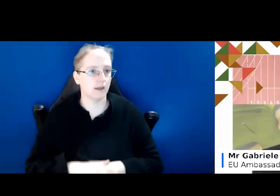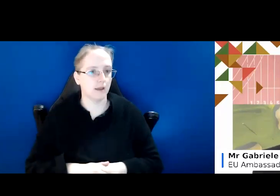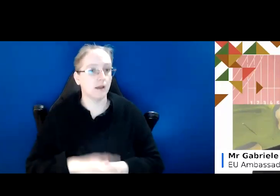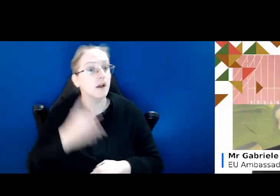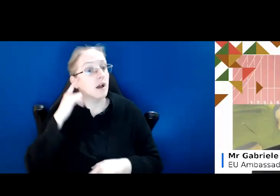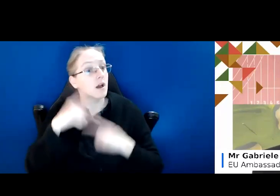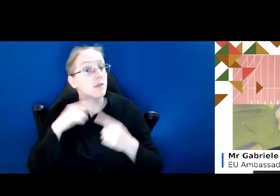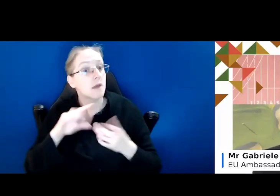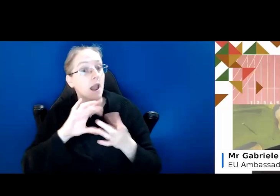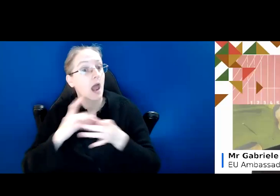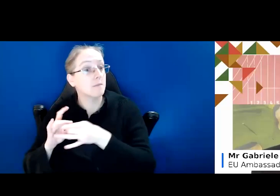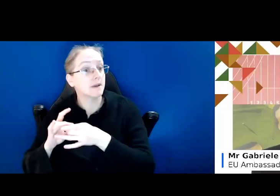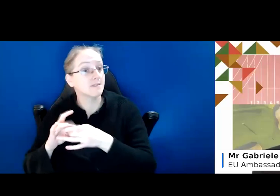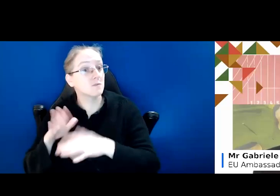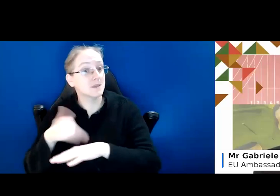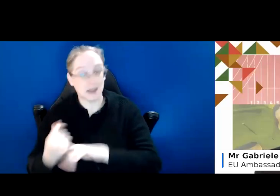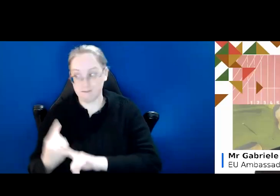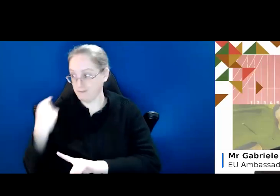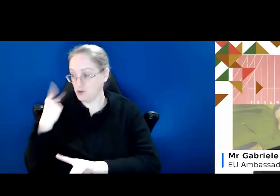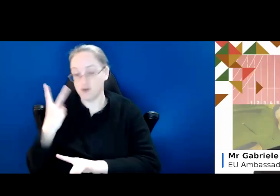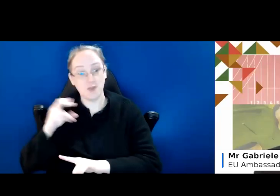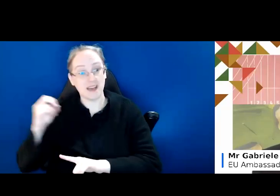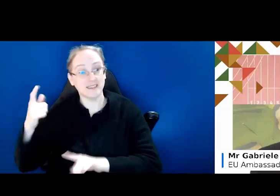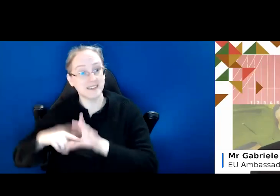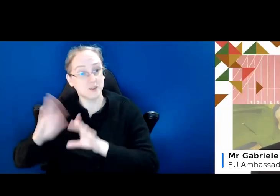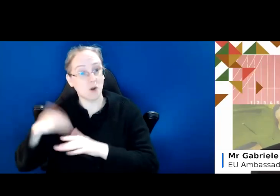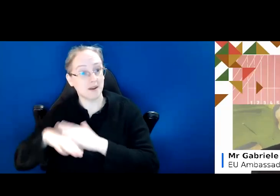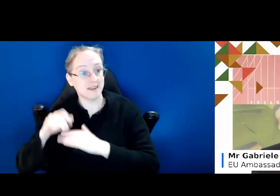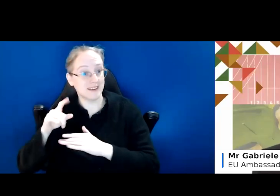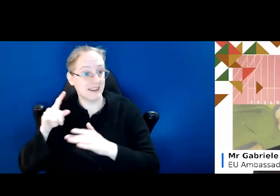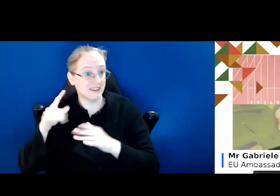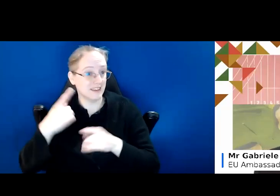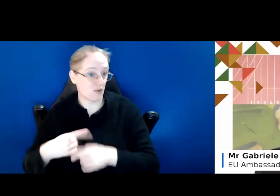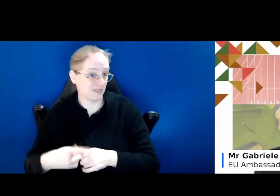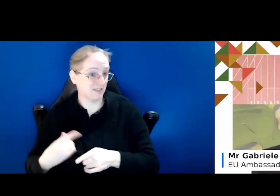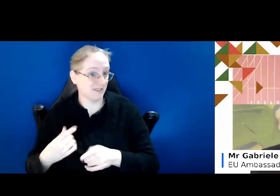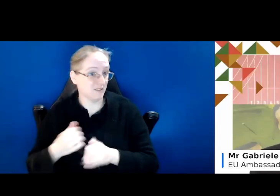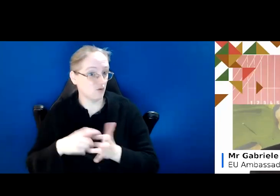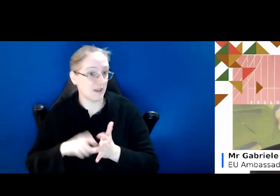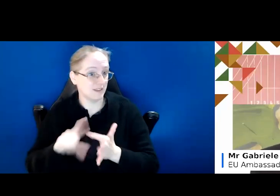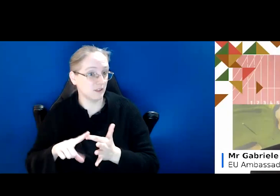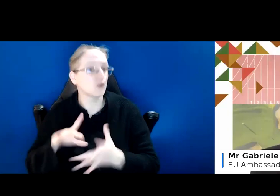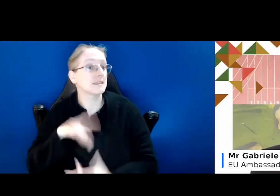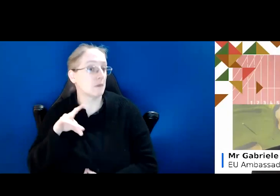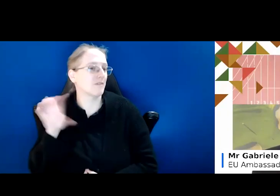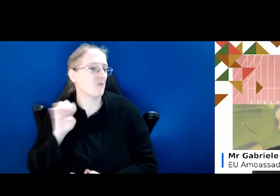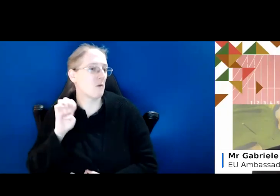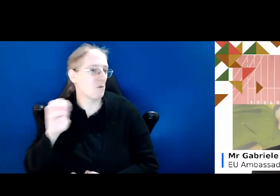Greece, more than 2000 years ago, so that the spirit is European marginalized